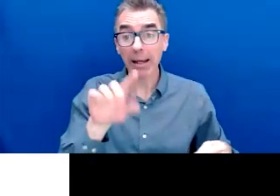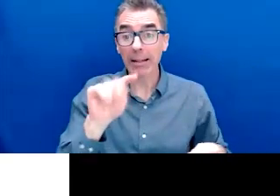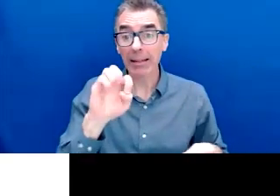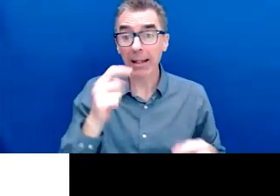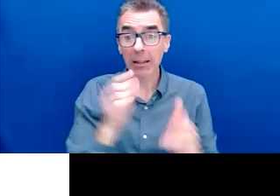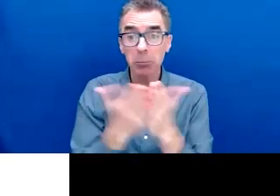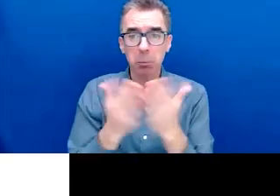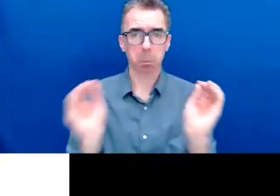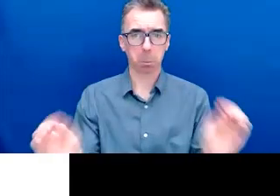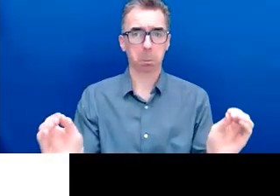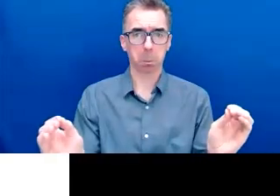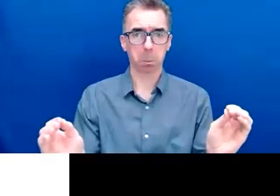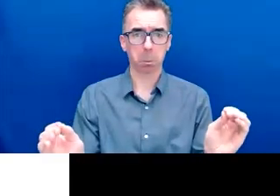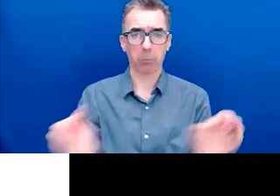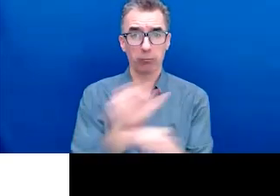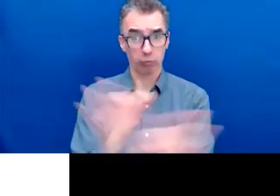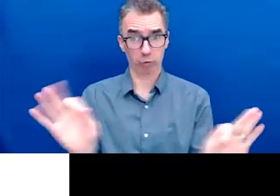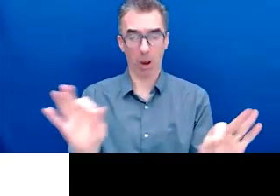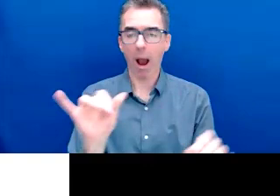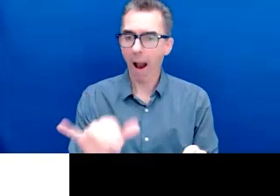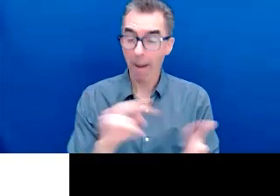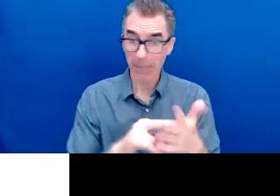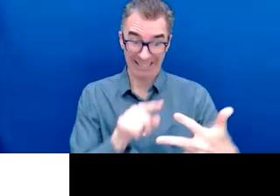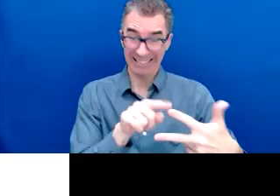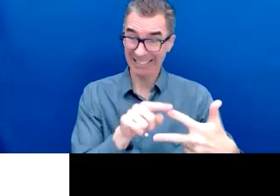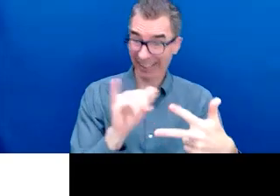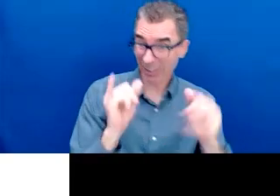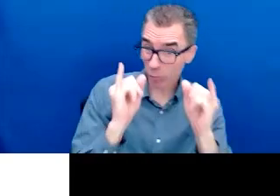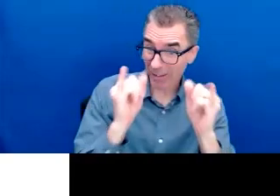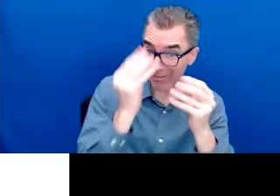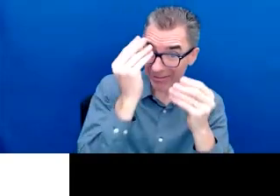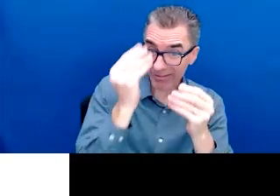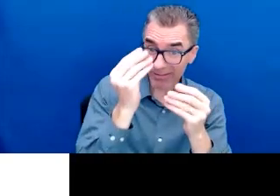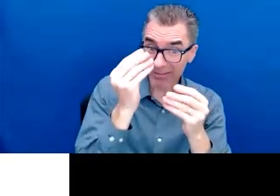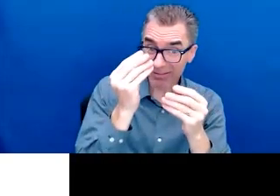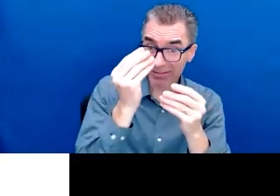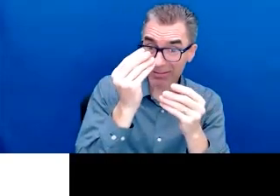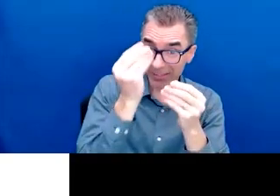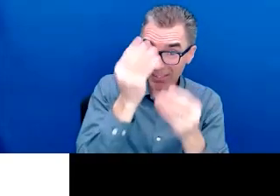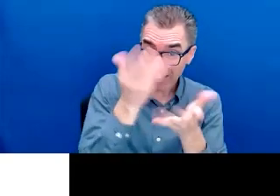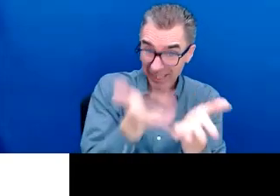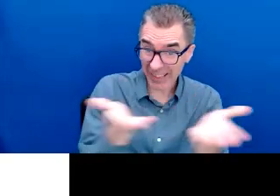That means that the instructional materials, have no cost for the students. Okay.